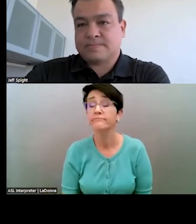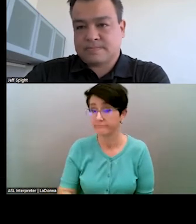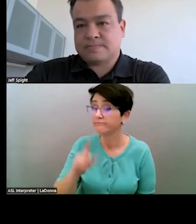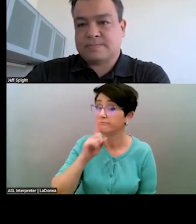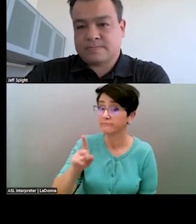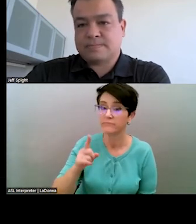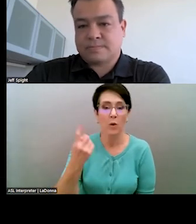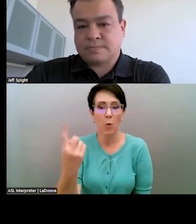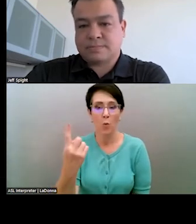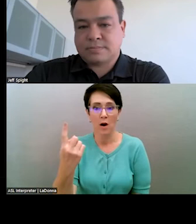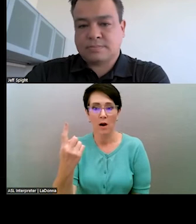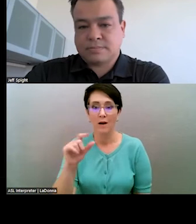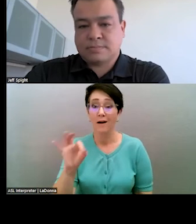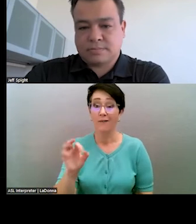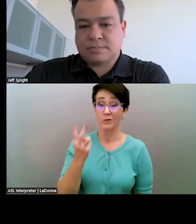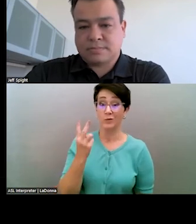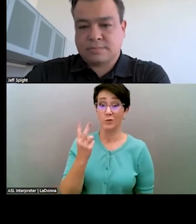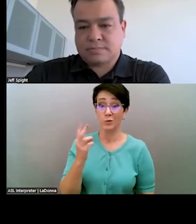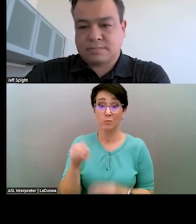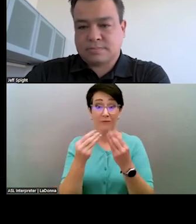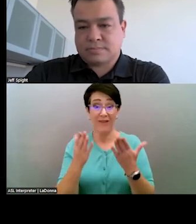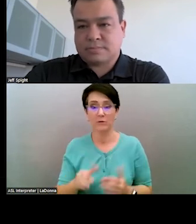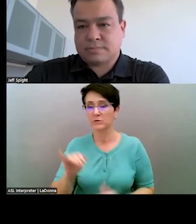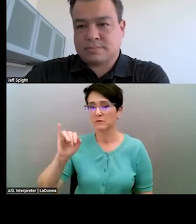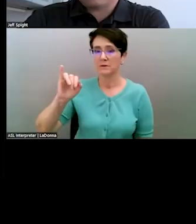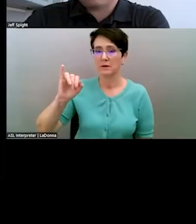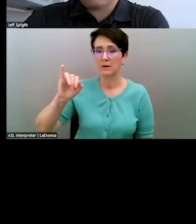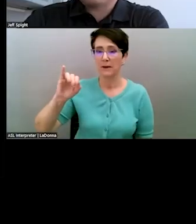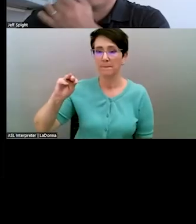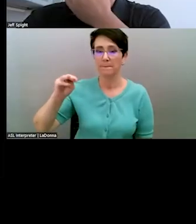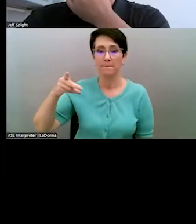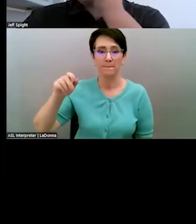TWO PROVIDERS THAT THAT DOES, THE DCS RAPID RESPONSE PROGRAMS